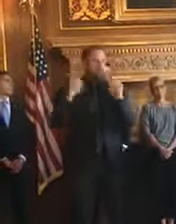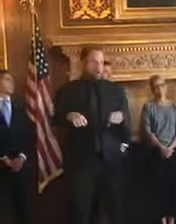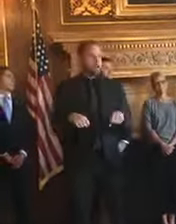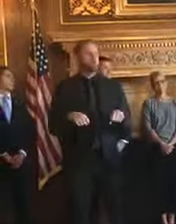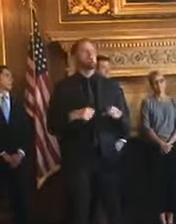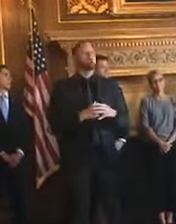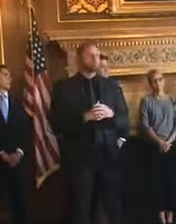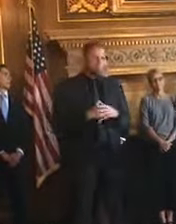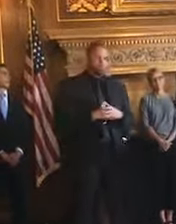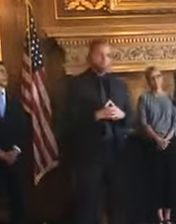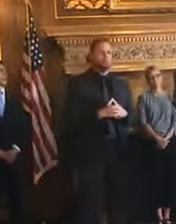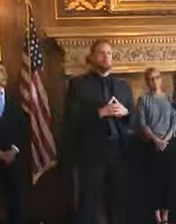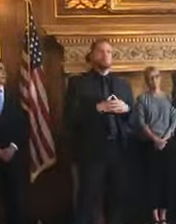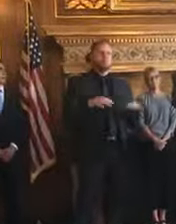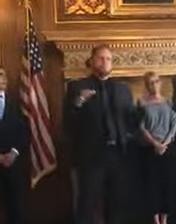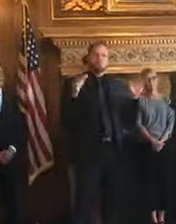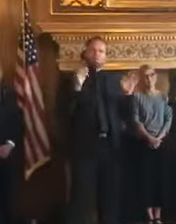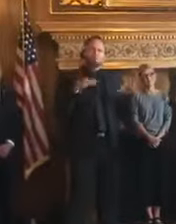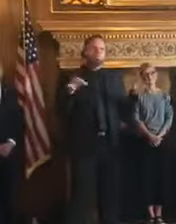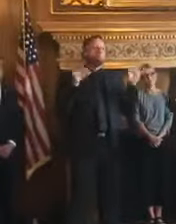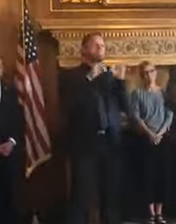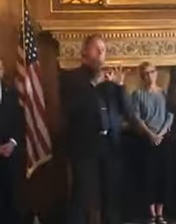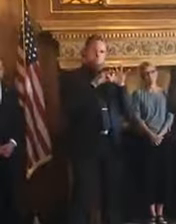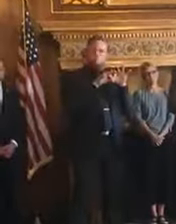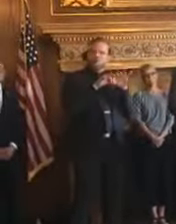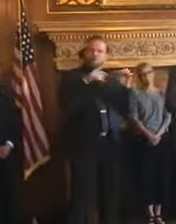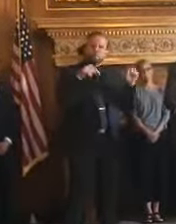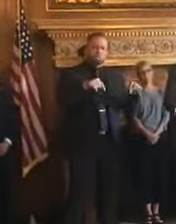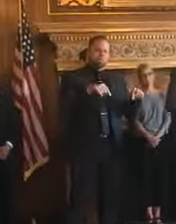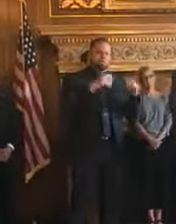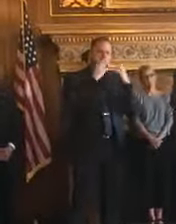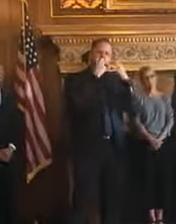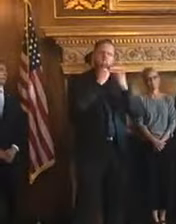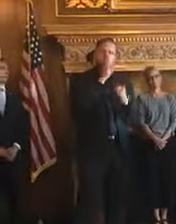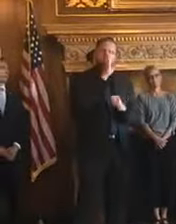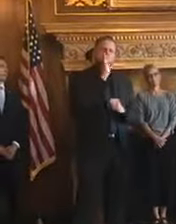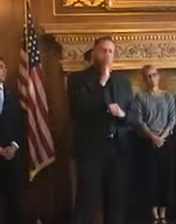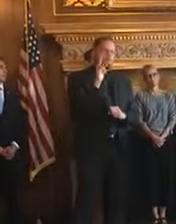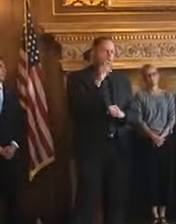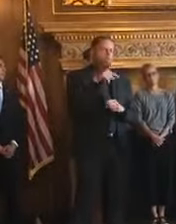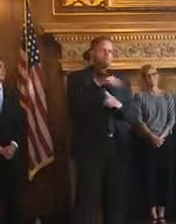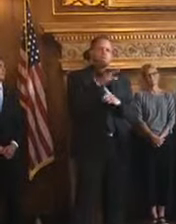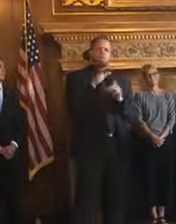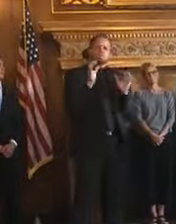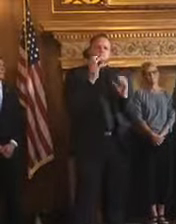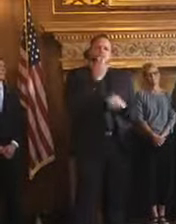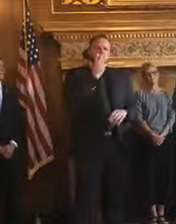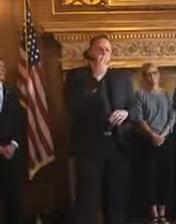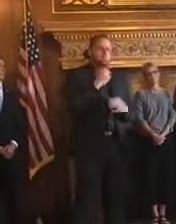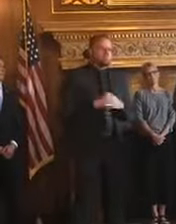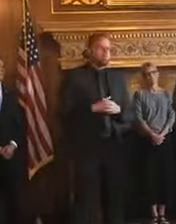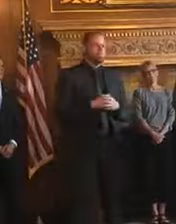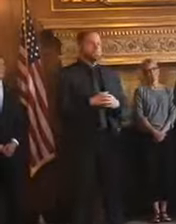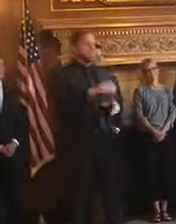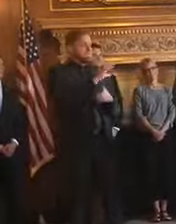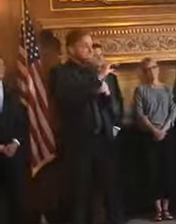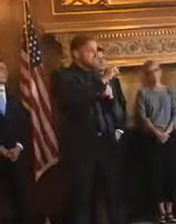That is why this is going to make a difference. We're going to make sure civil and criminal justices are carried out.